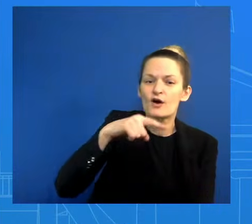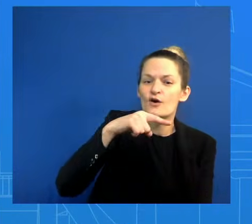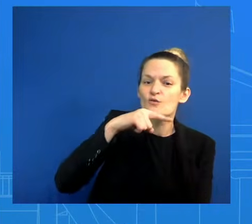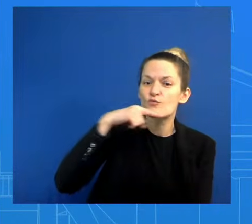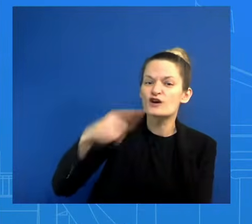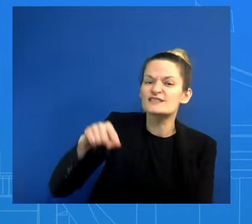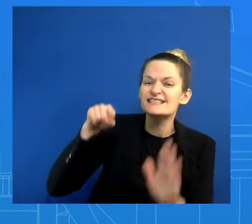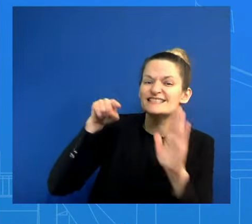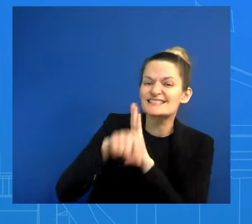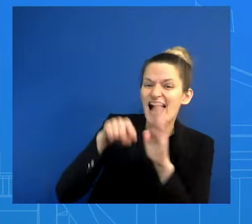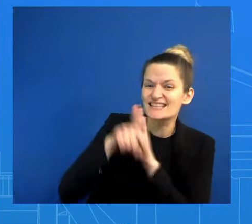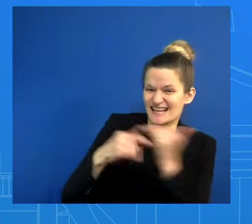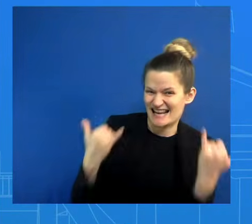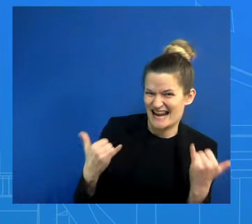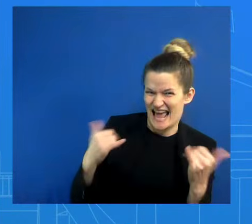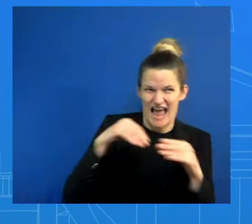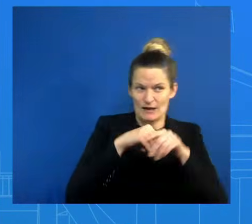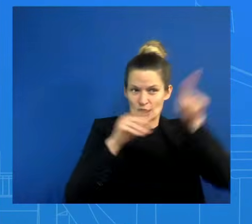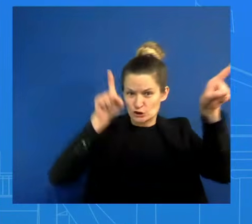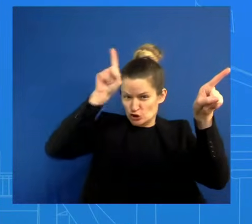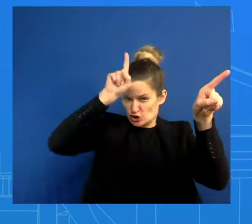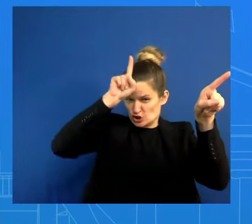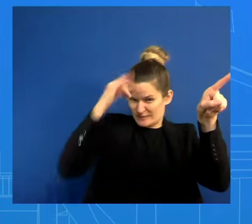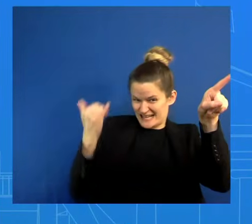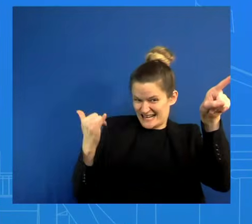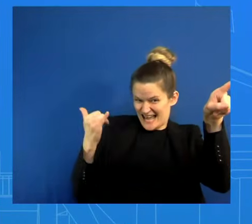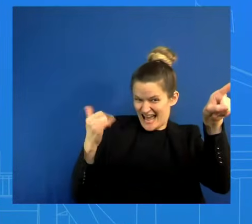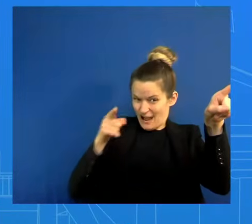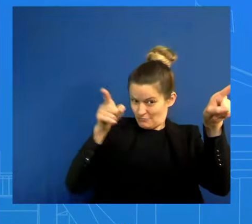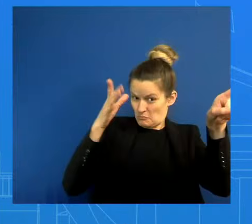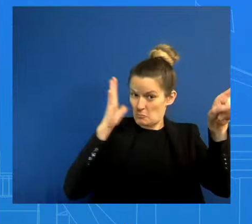or any negotiation's information from here.